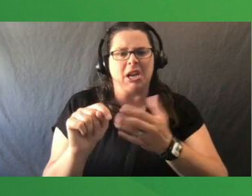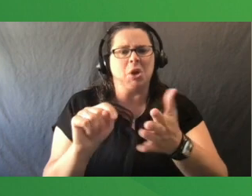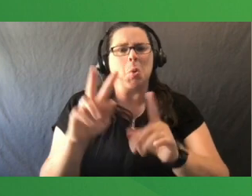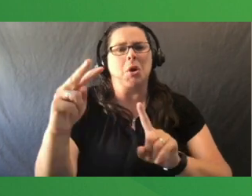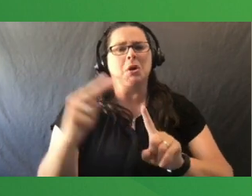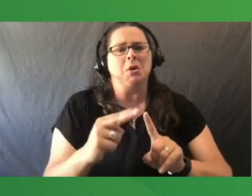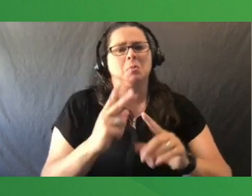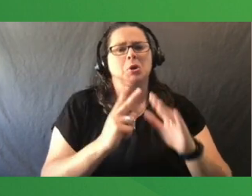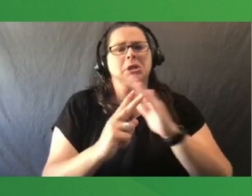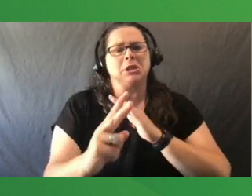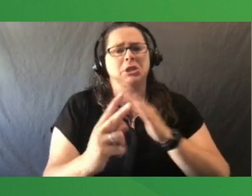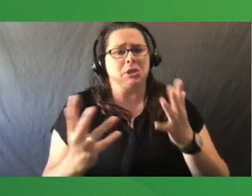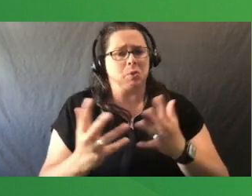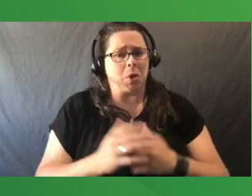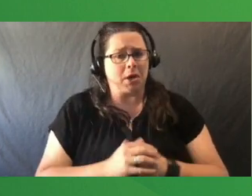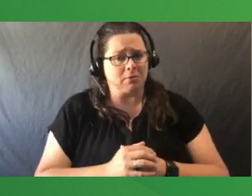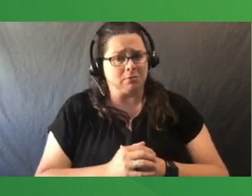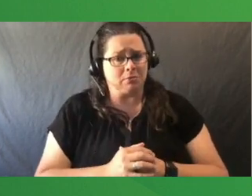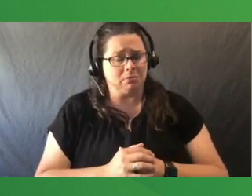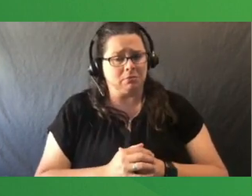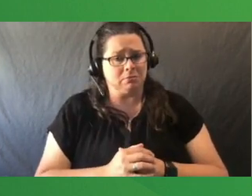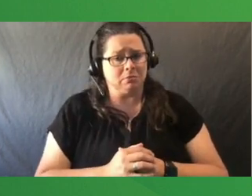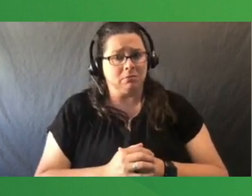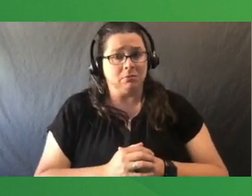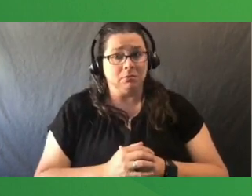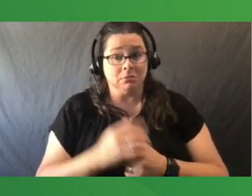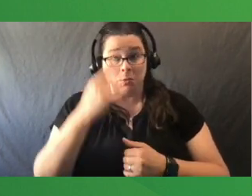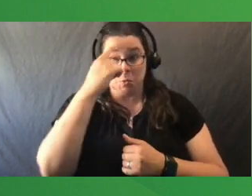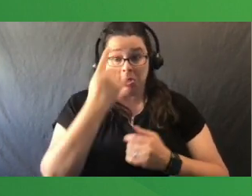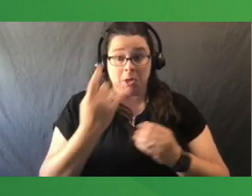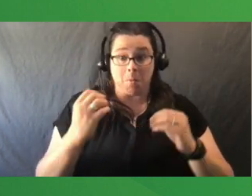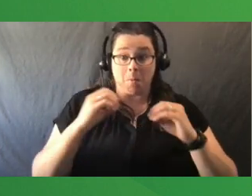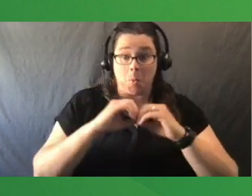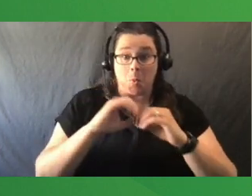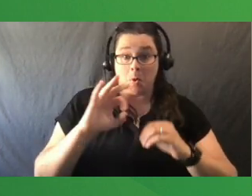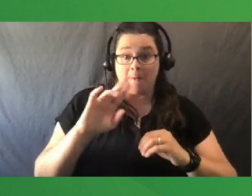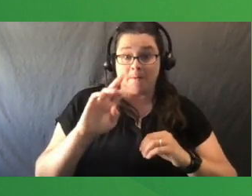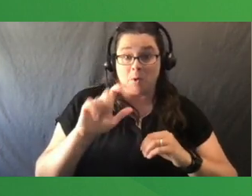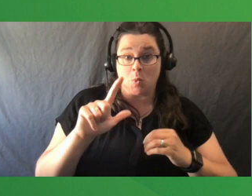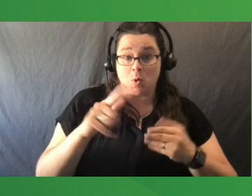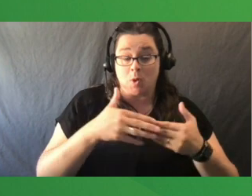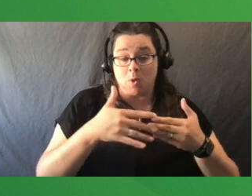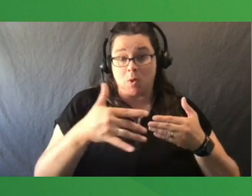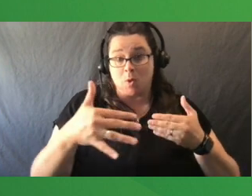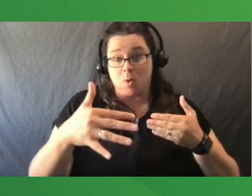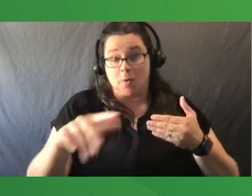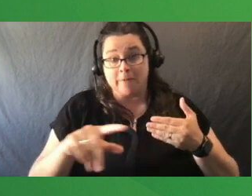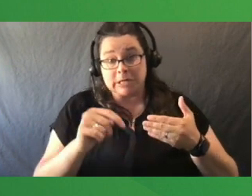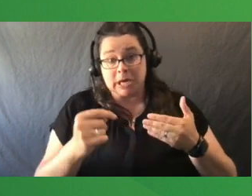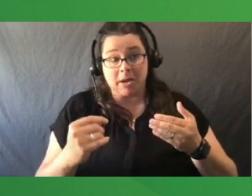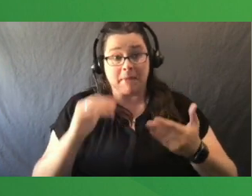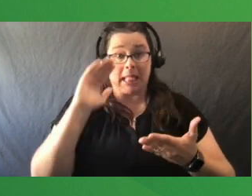Do you think there's more fuel over time in California, less fuel, the same amount of